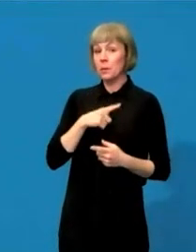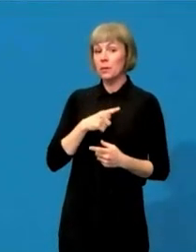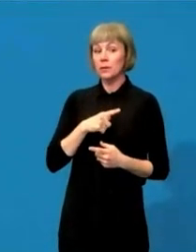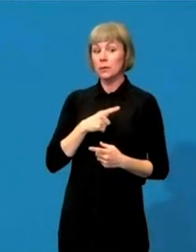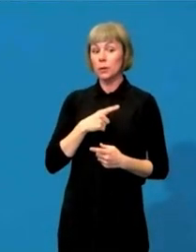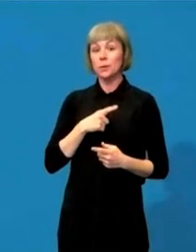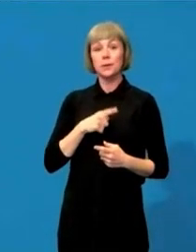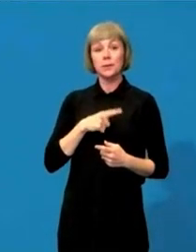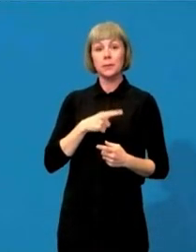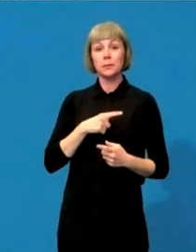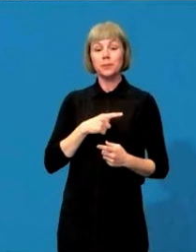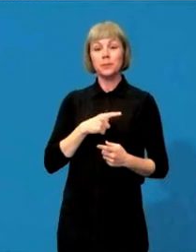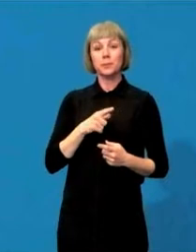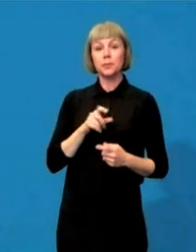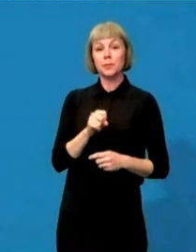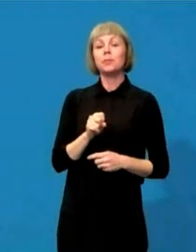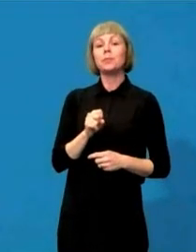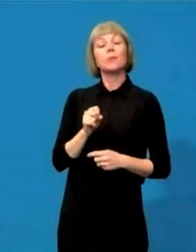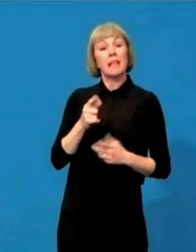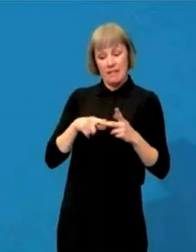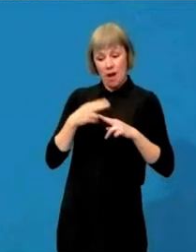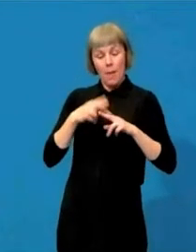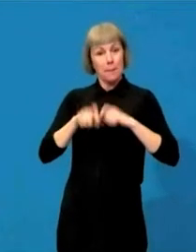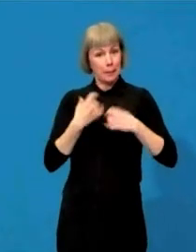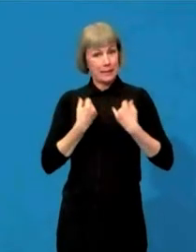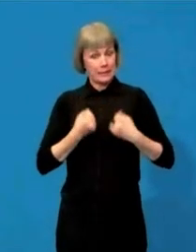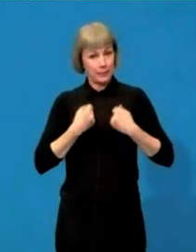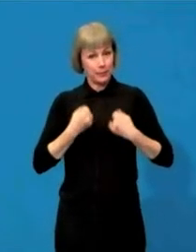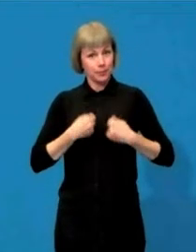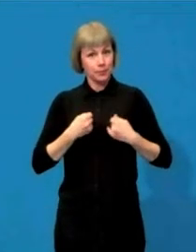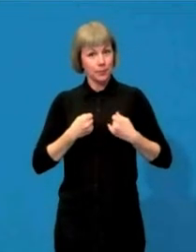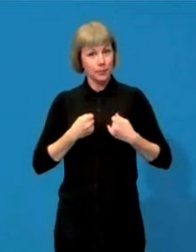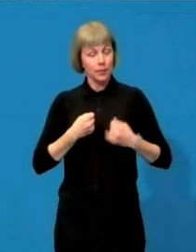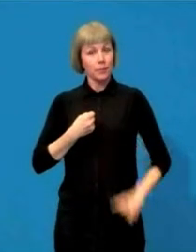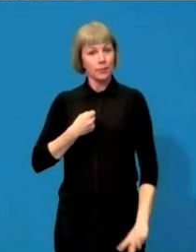myself. If I get sick, who takes over from me? And the answer is most probably nobody.